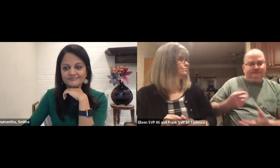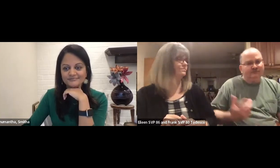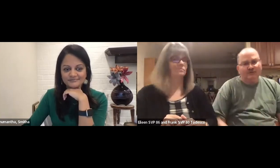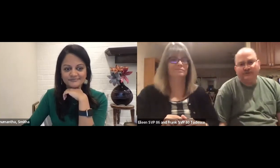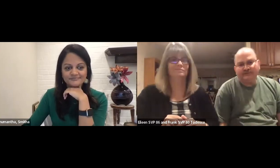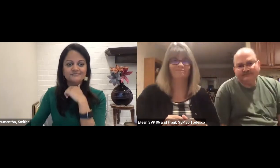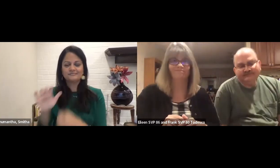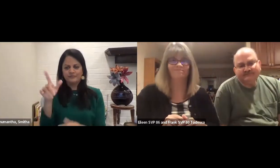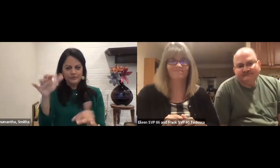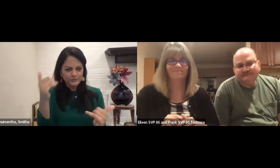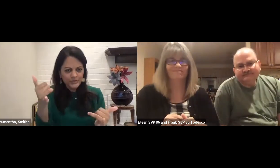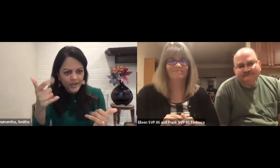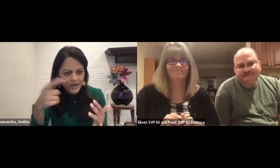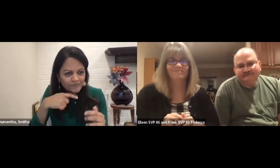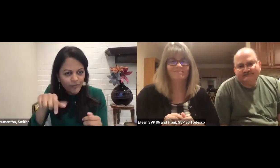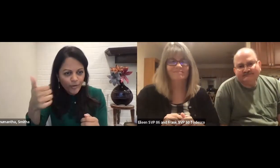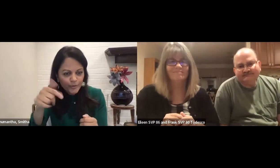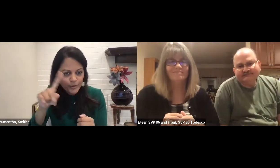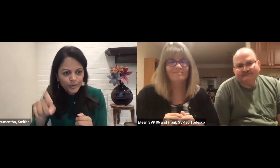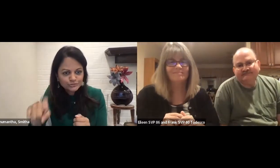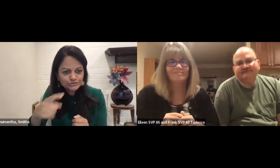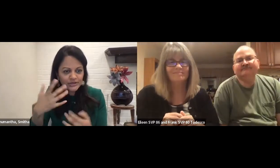in the middle of the night, we're able to spot her because of that.